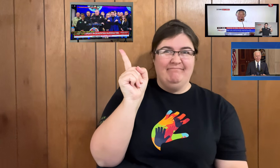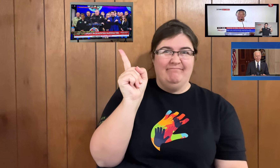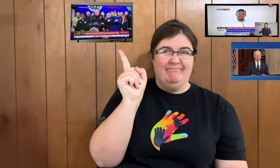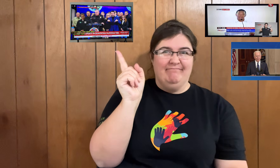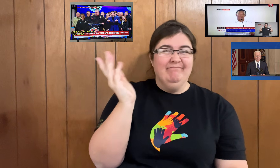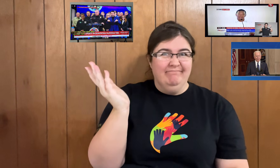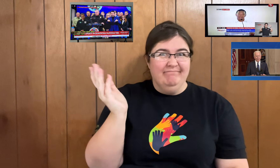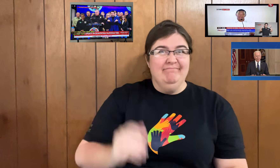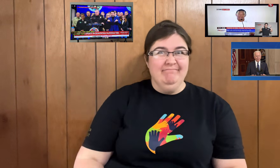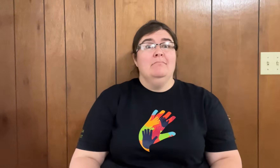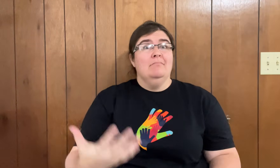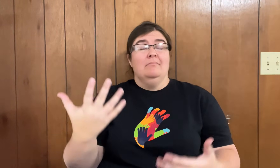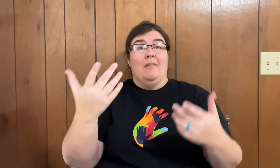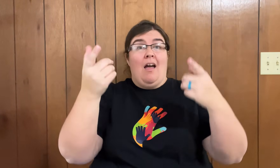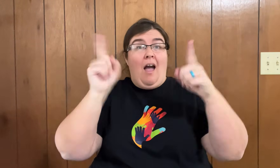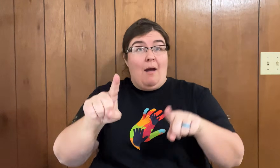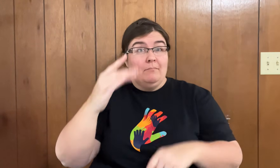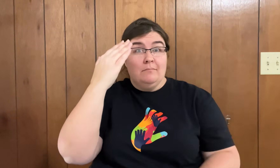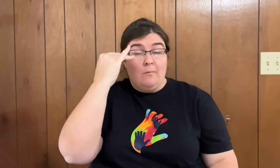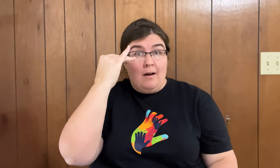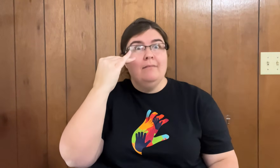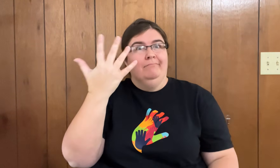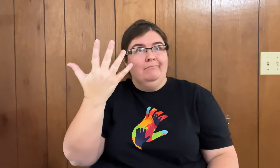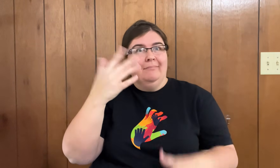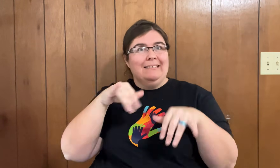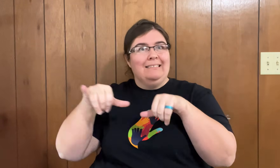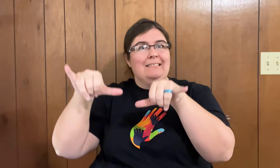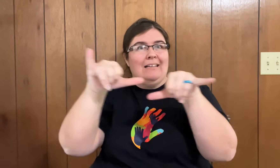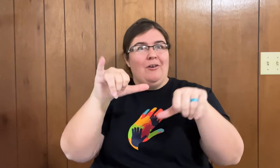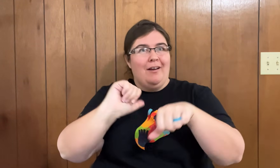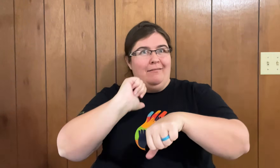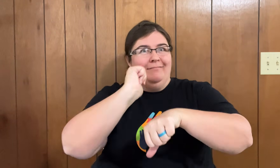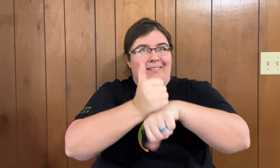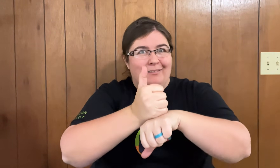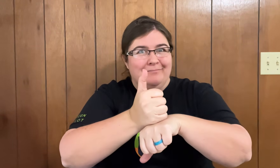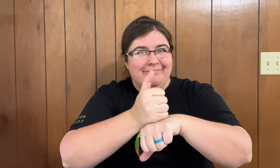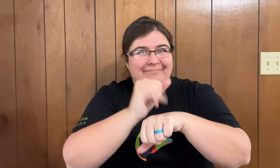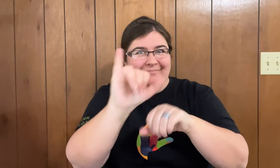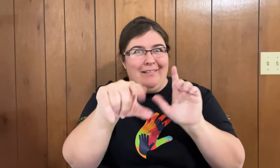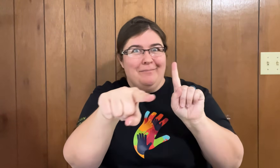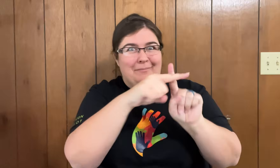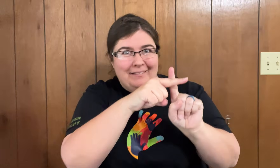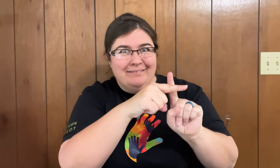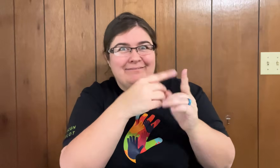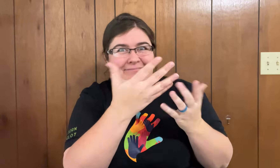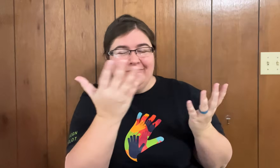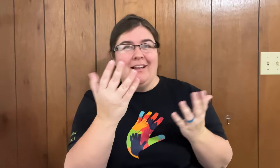for natural disaster announcements. These are possible because of standardization. Definitely a